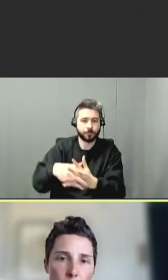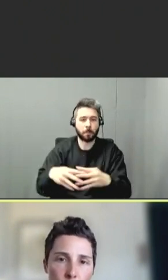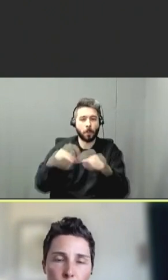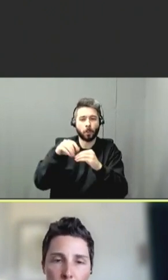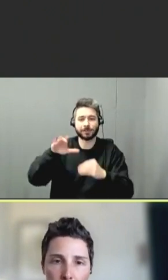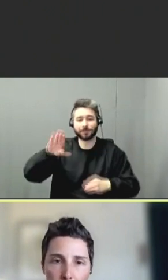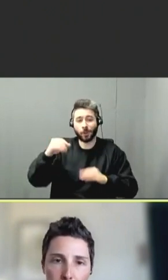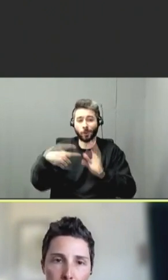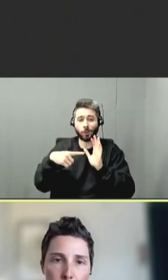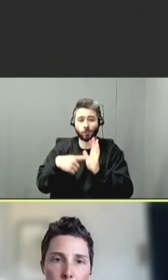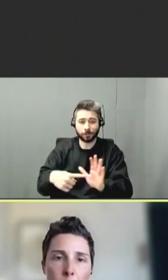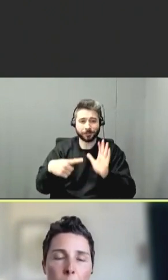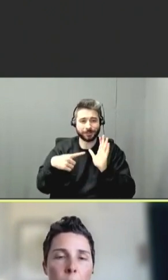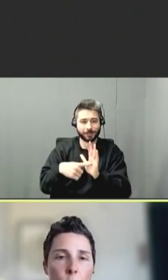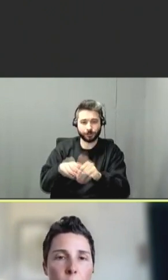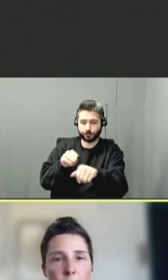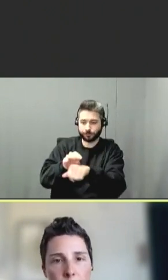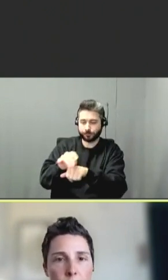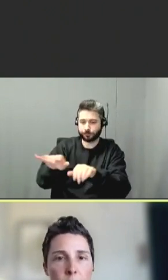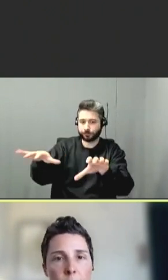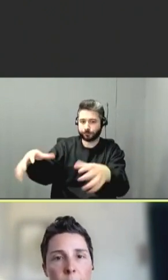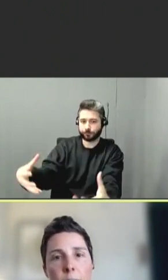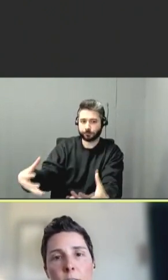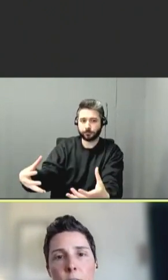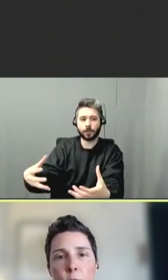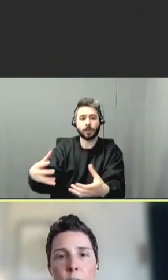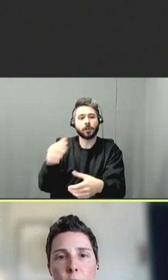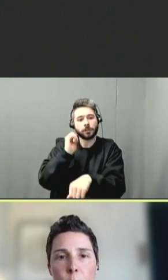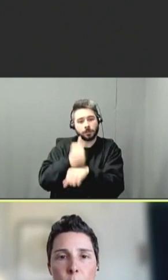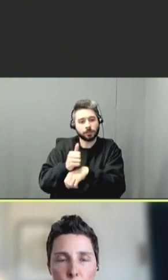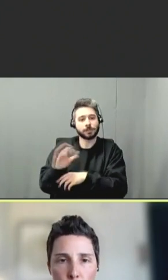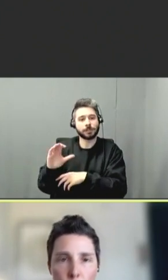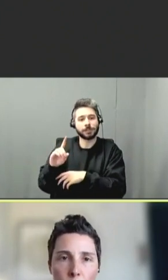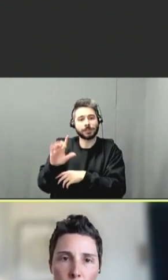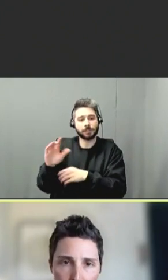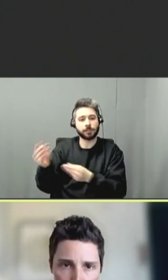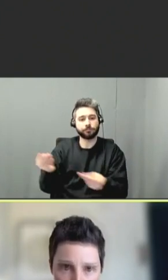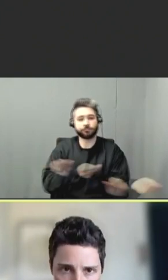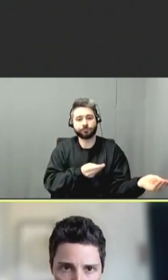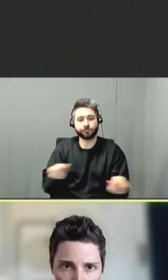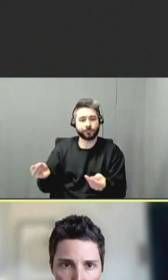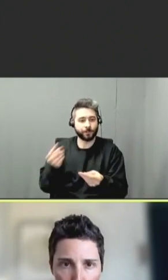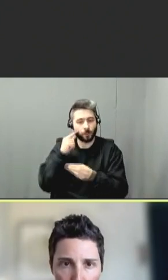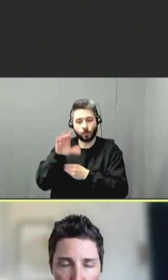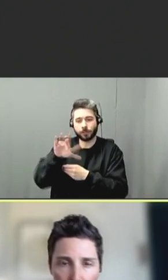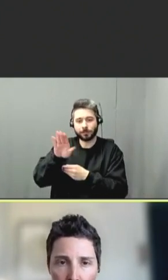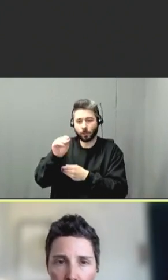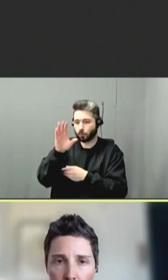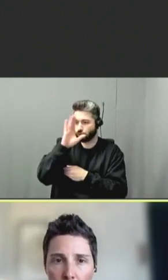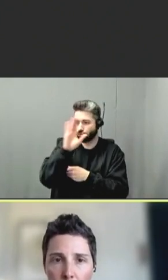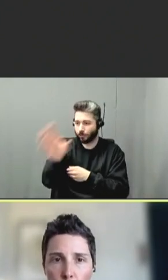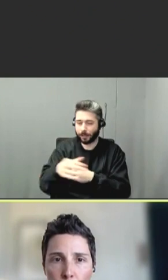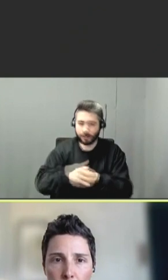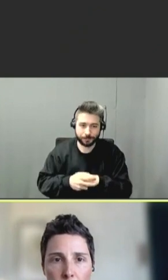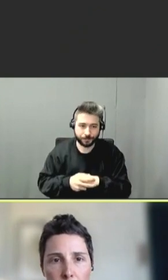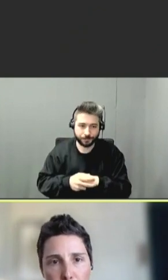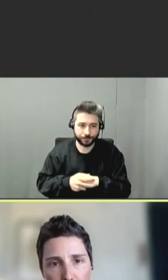advisory bodies, and then creating a CDC liaisons for CBOs directly. Next slide.